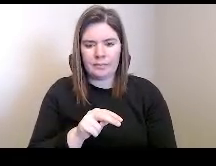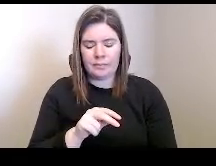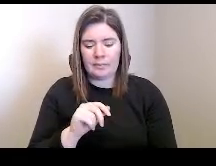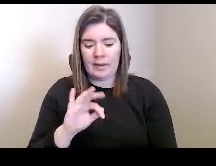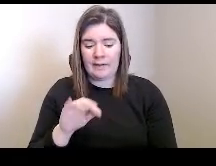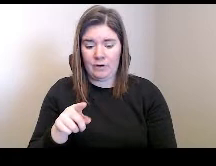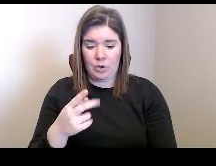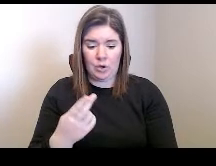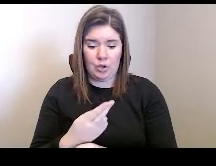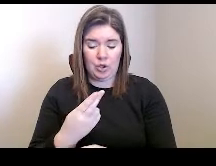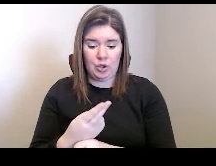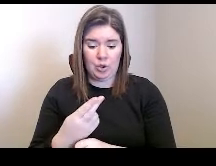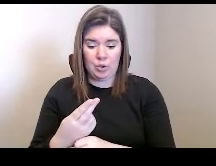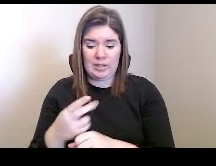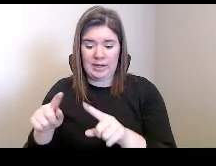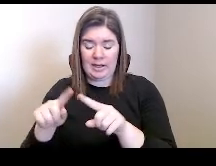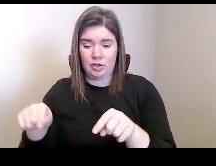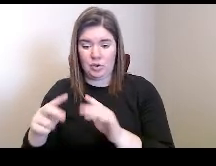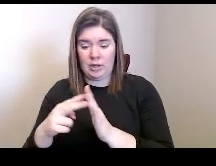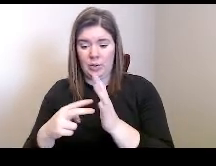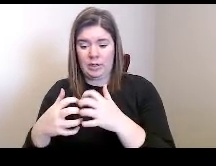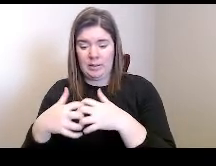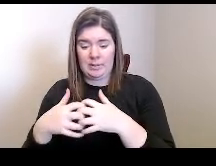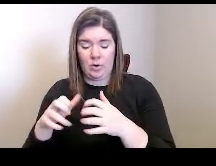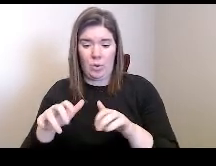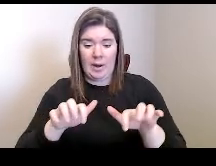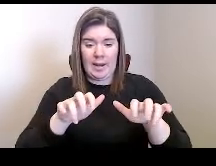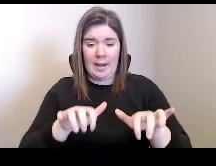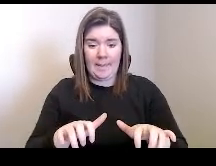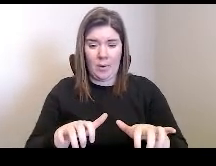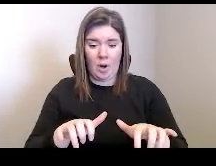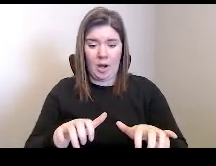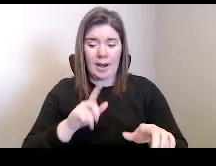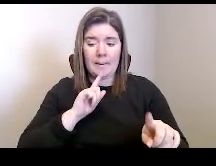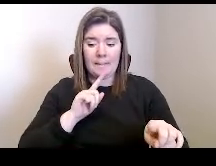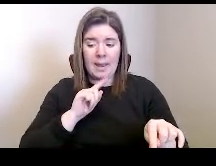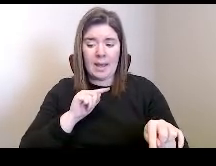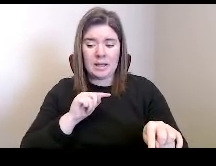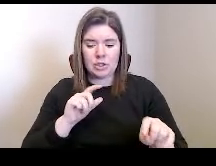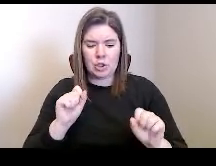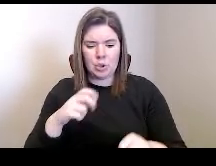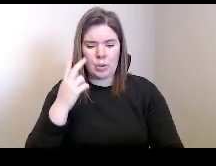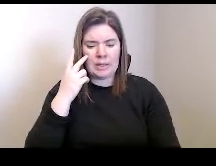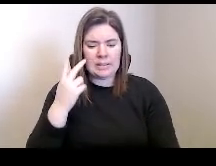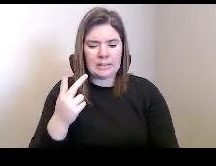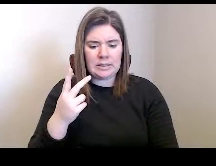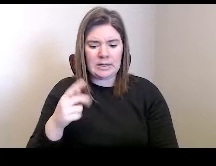screen reader keyboard commands, you can see that accessibility says "investigate,"